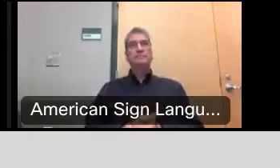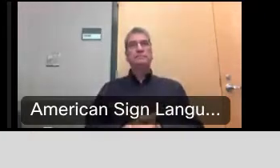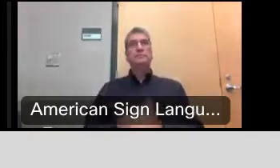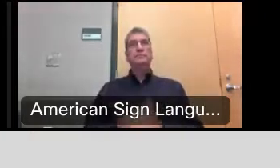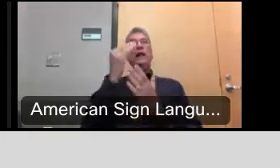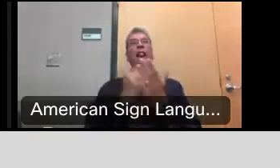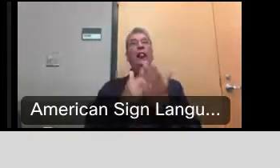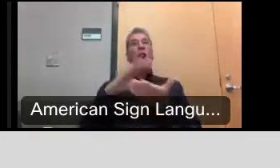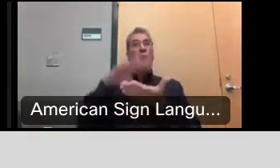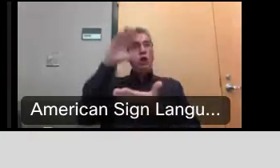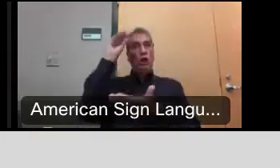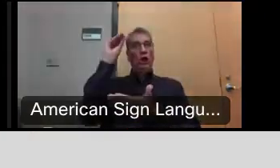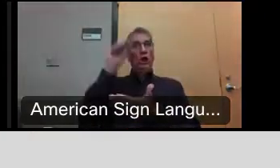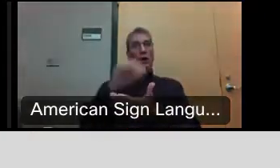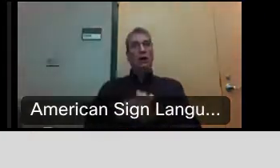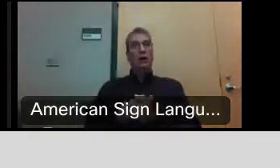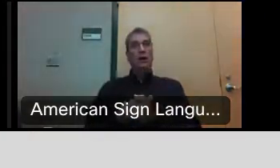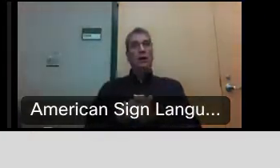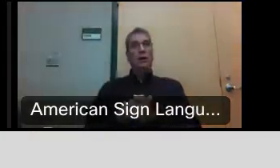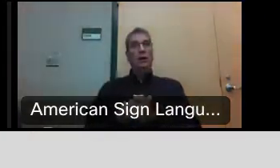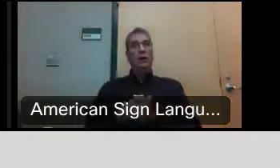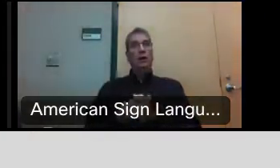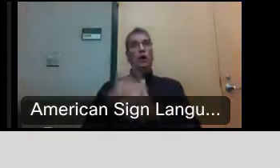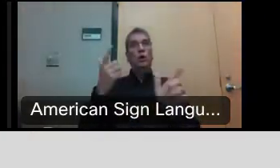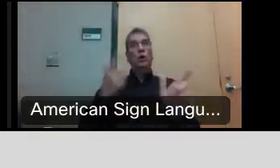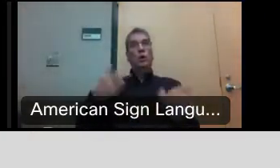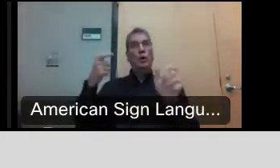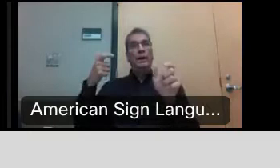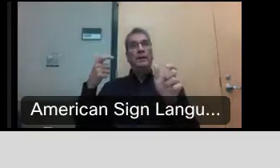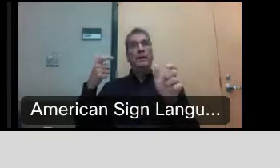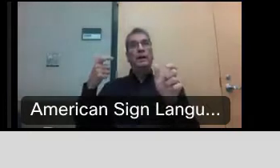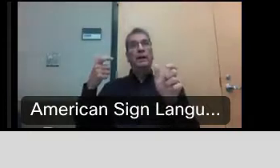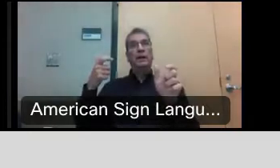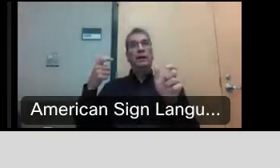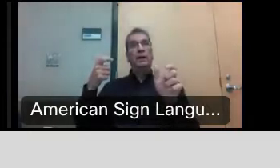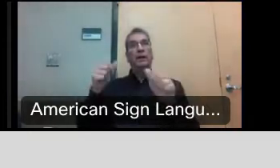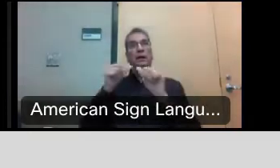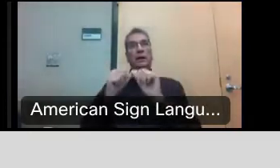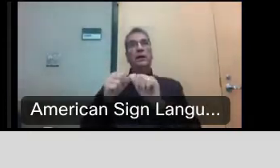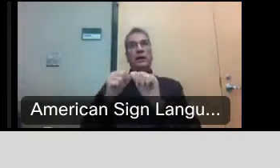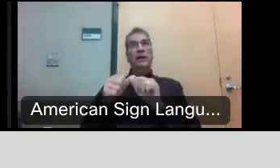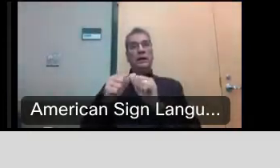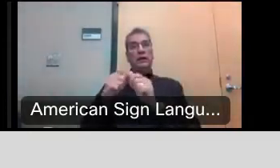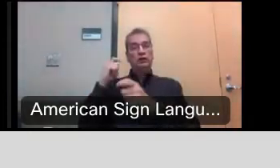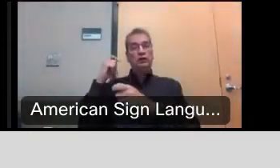Lessons learned, uh, the, uh, rapid, uh, uh, and continuous evolution of coded vaccine.